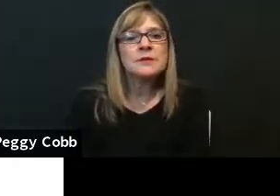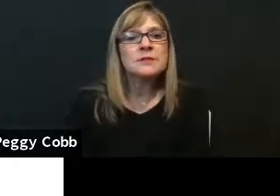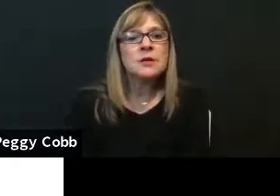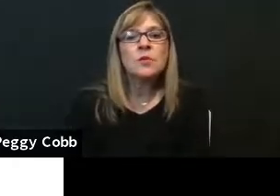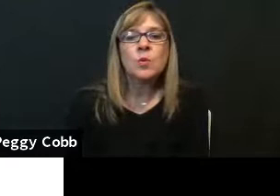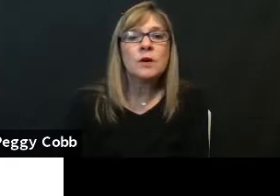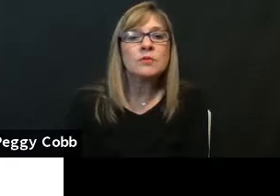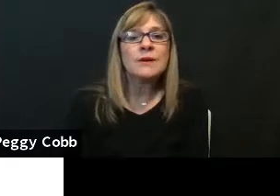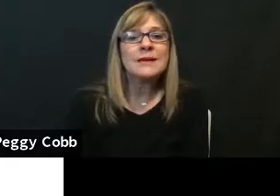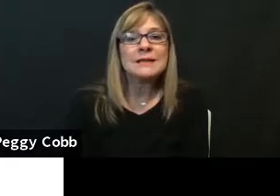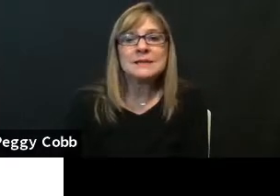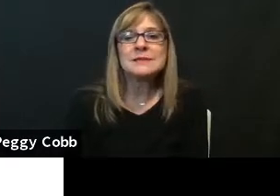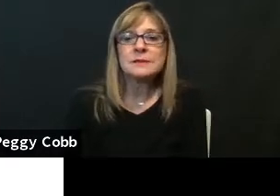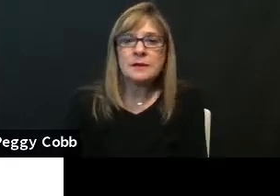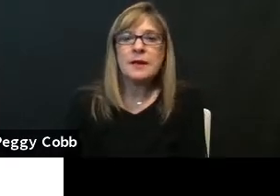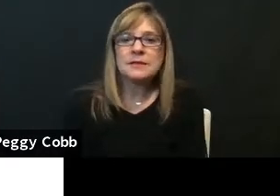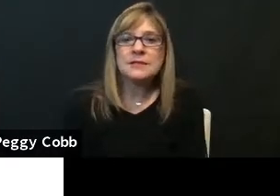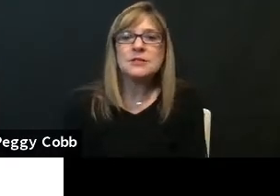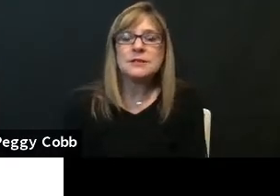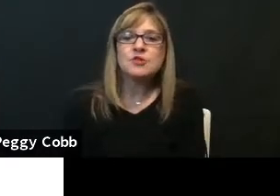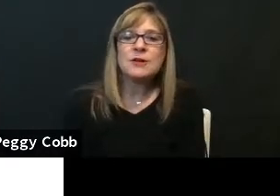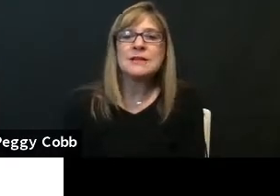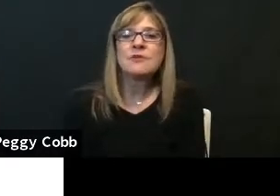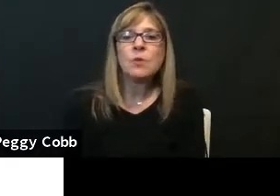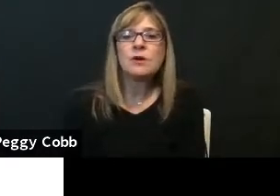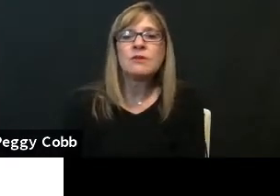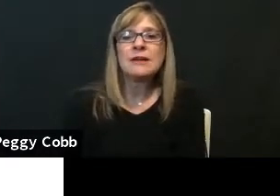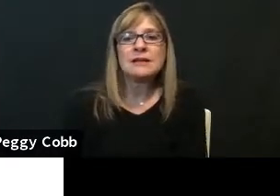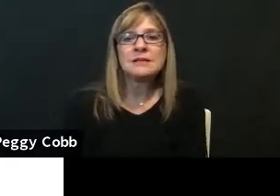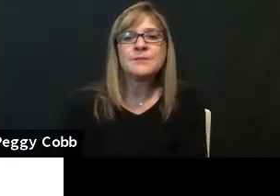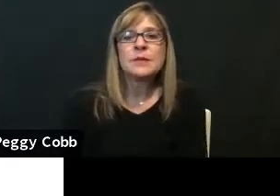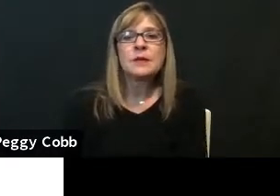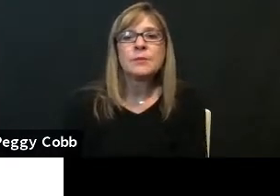Also work readiness. Teaching them, training them for work readiness,